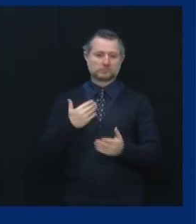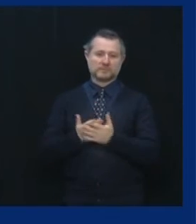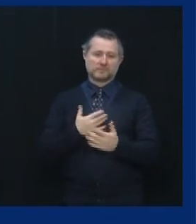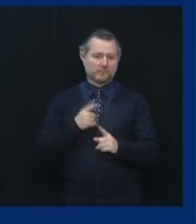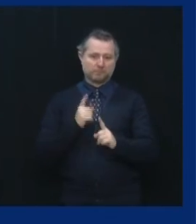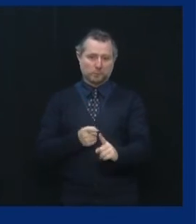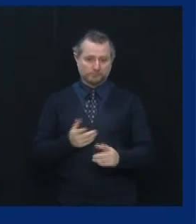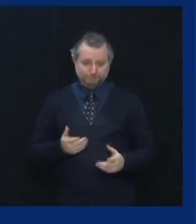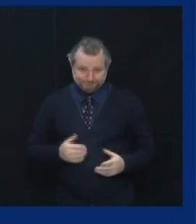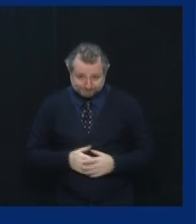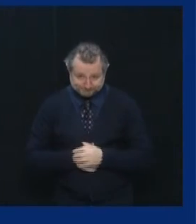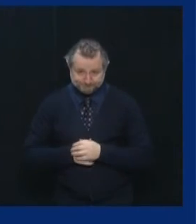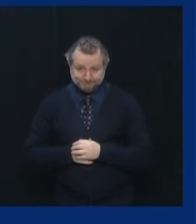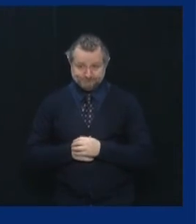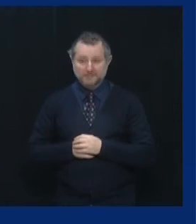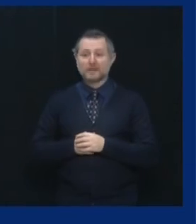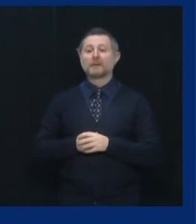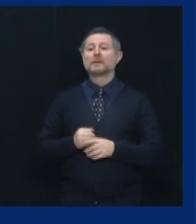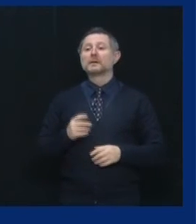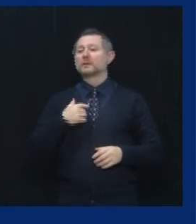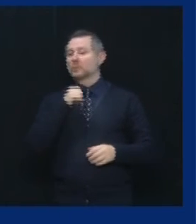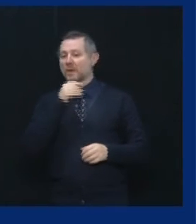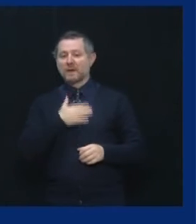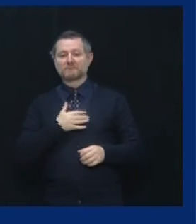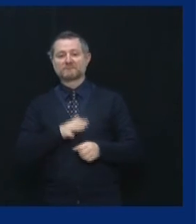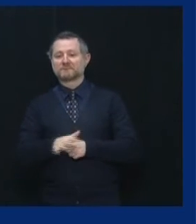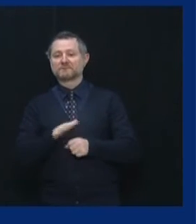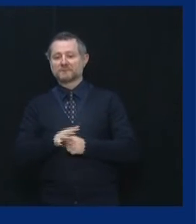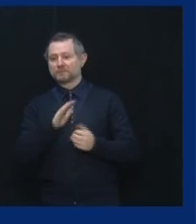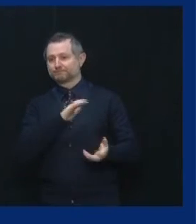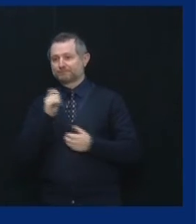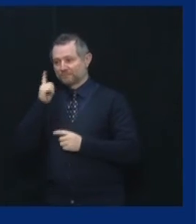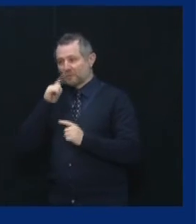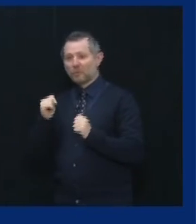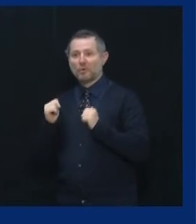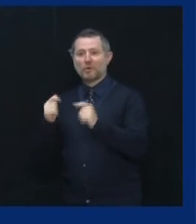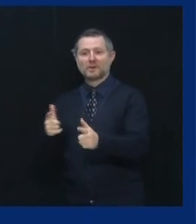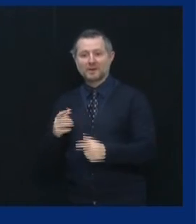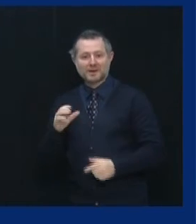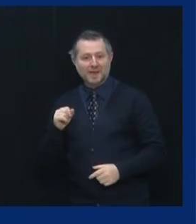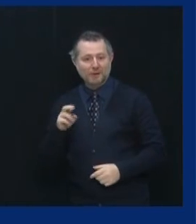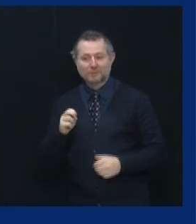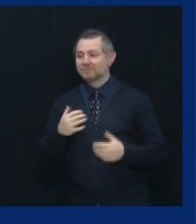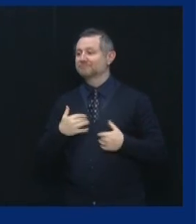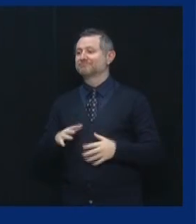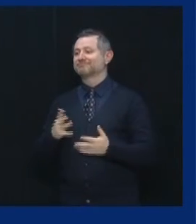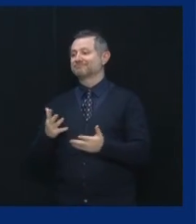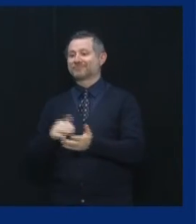WE'LL MOVE THE ALLOCATION ON. BUT WE'RE IN THE THERE YET.